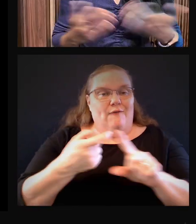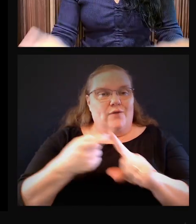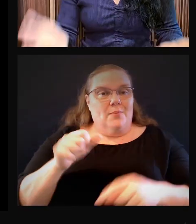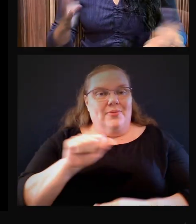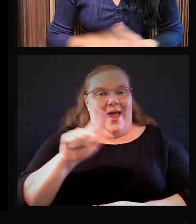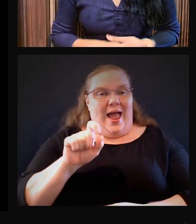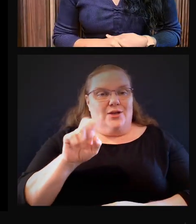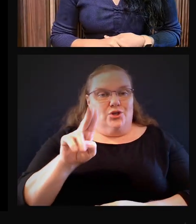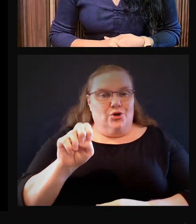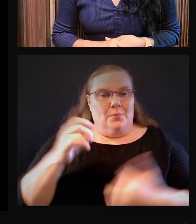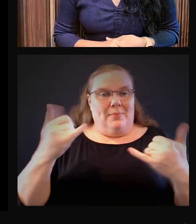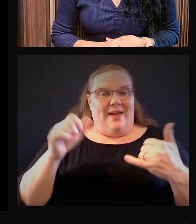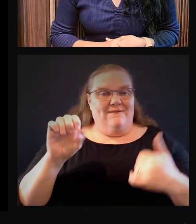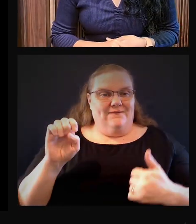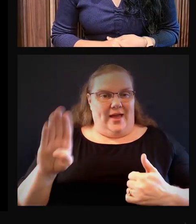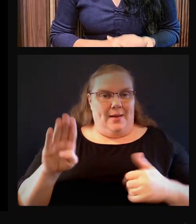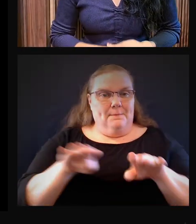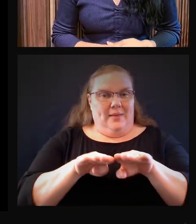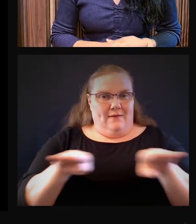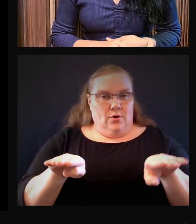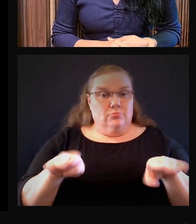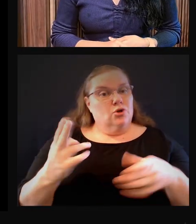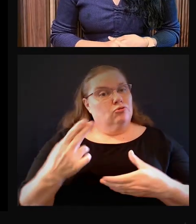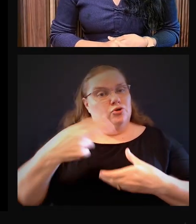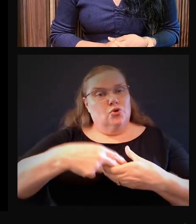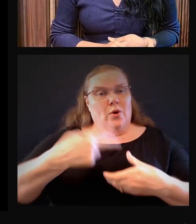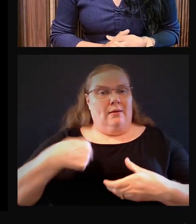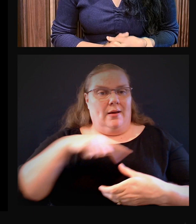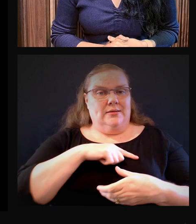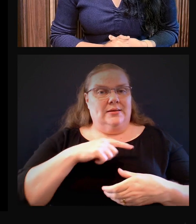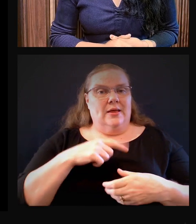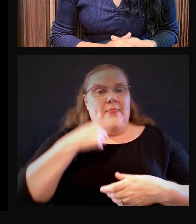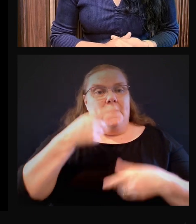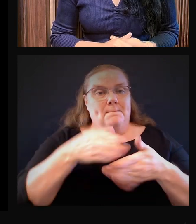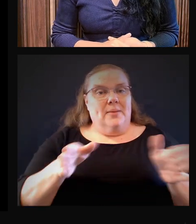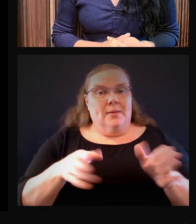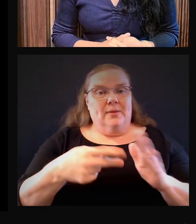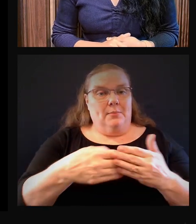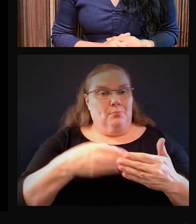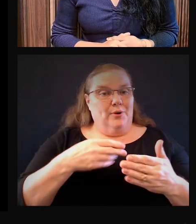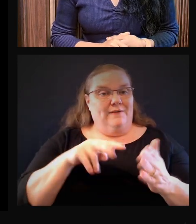So come, join our public preview. You can opt into it directly from the PlayFab's Game Manager.